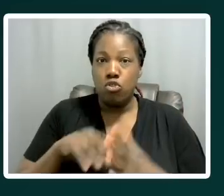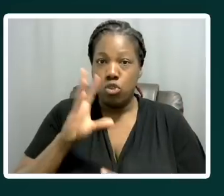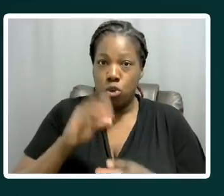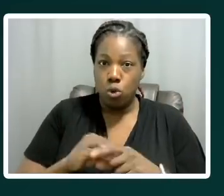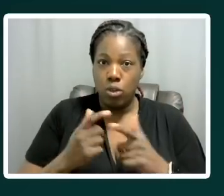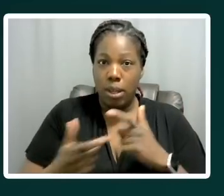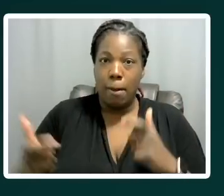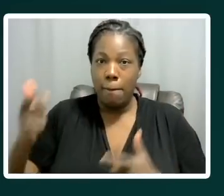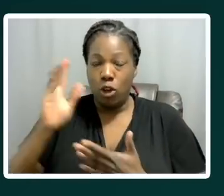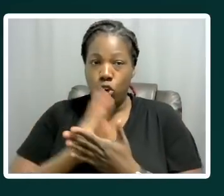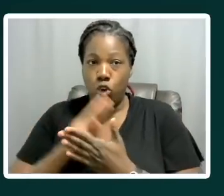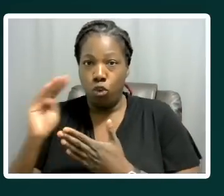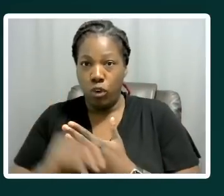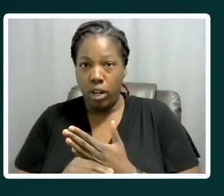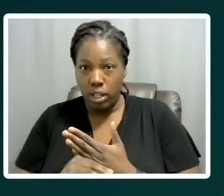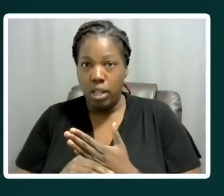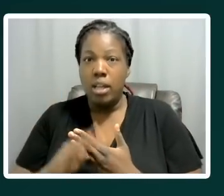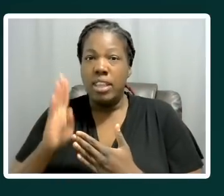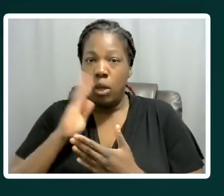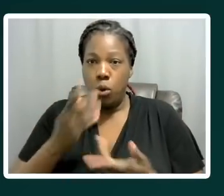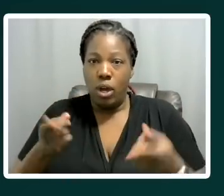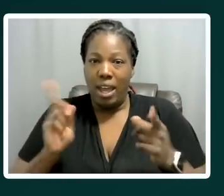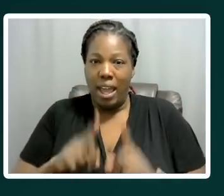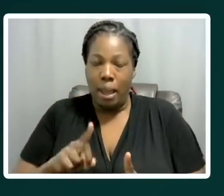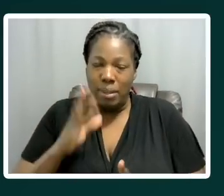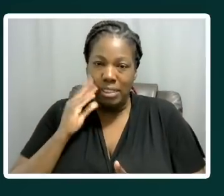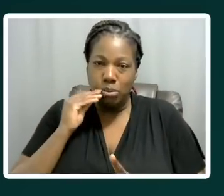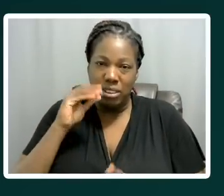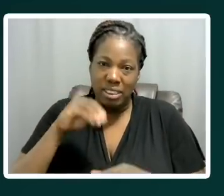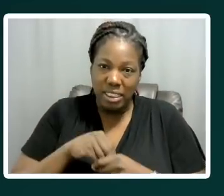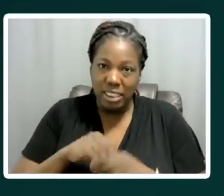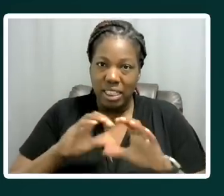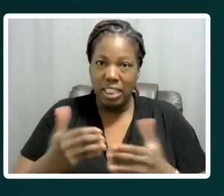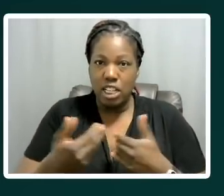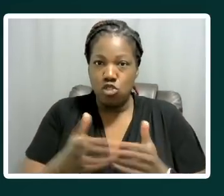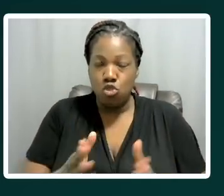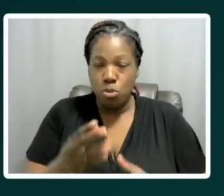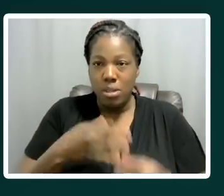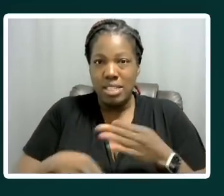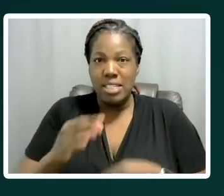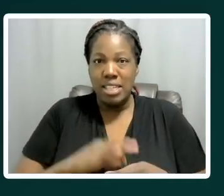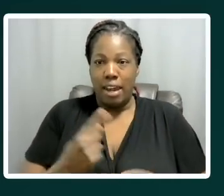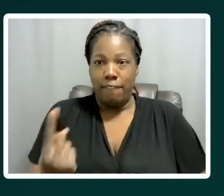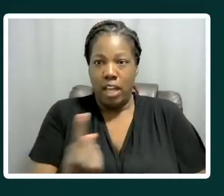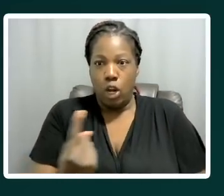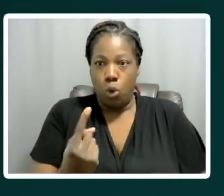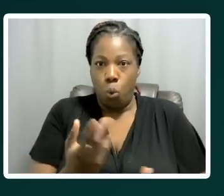that's meant to be done in the classroom versus being a standalone asset that somebody could